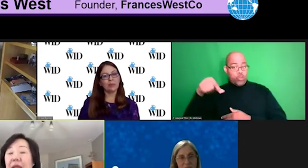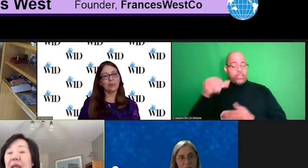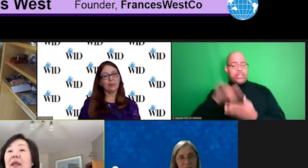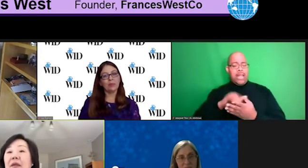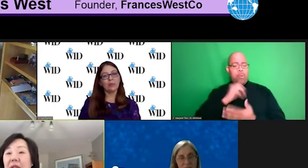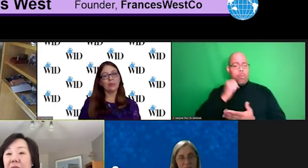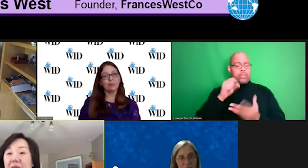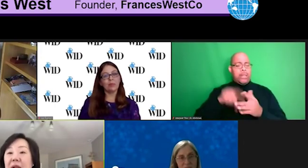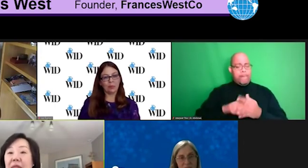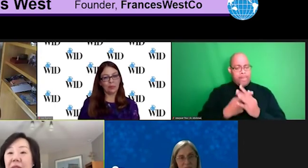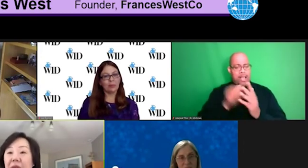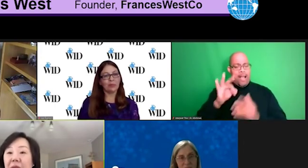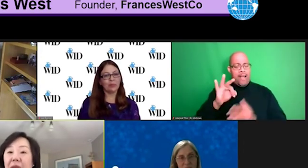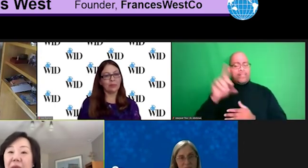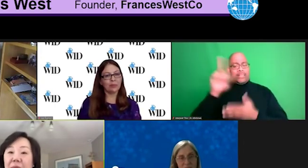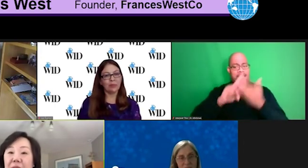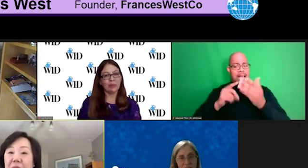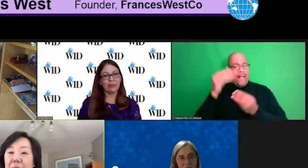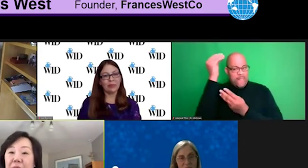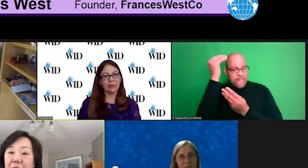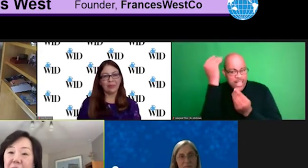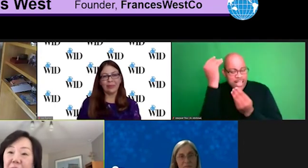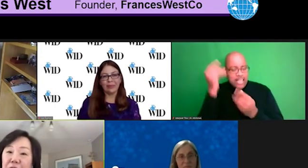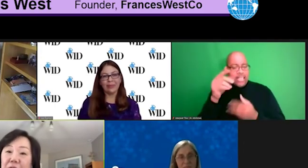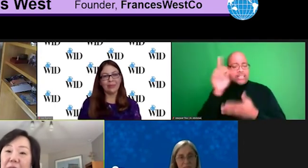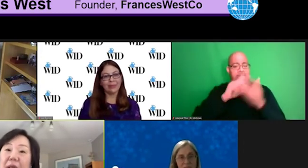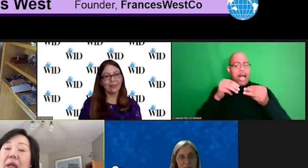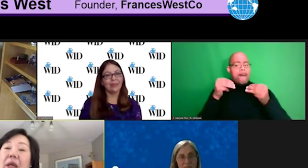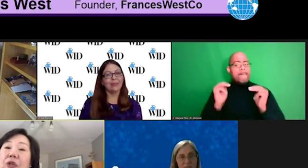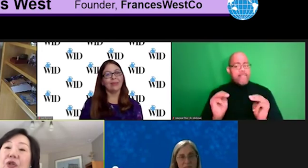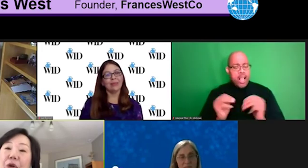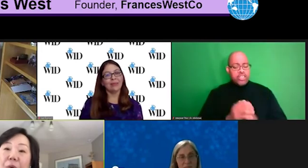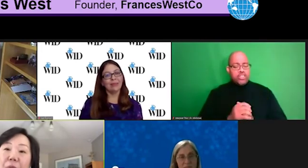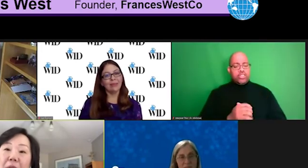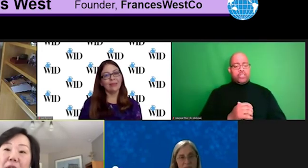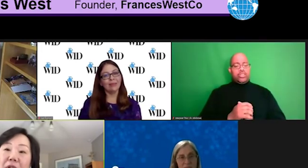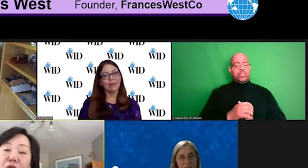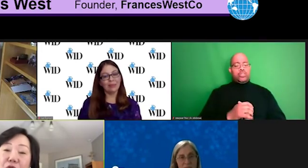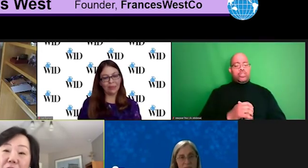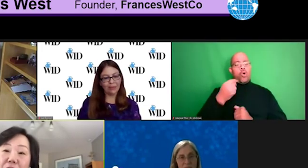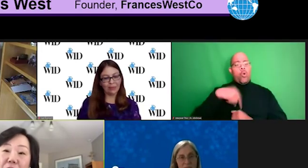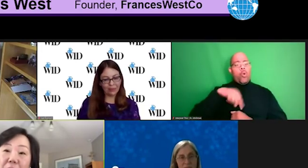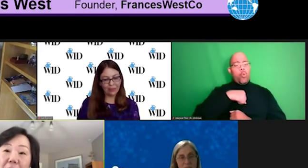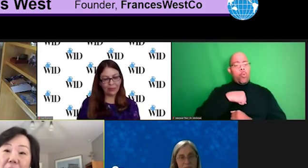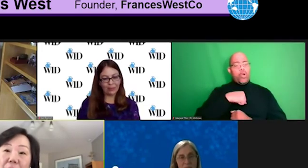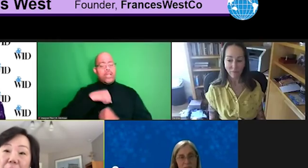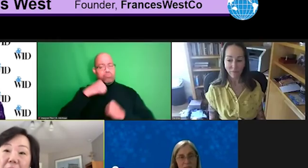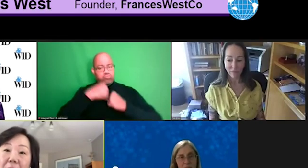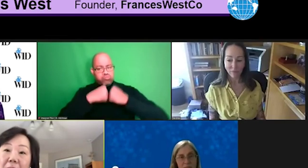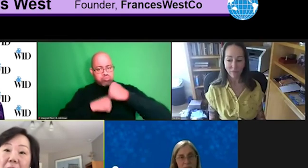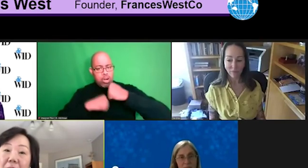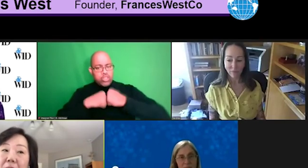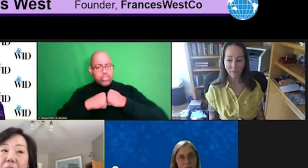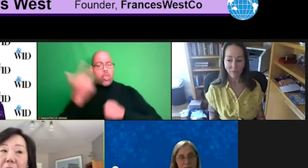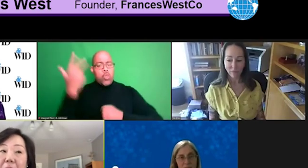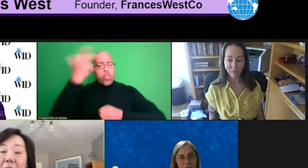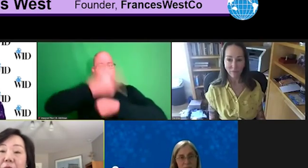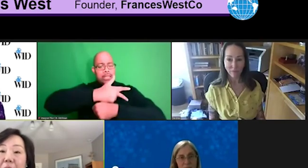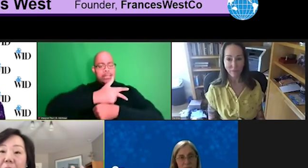beginning of the design thinking, design methodology. So we structured a three day all the way from